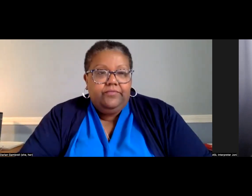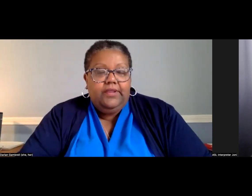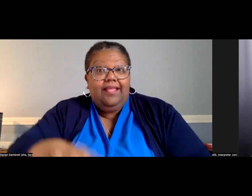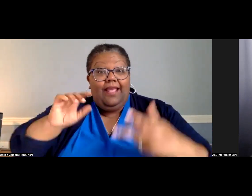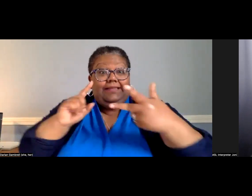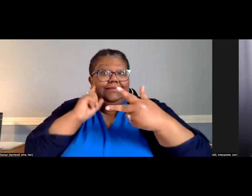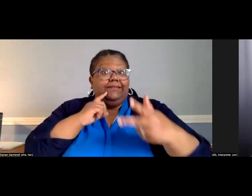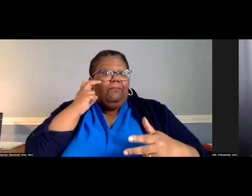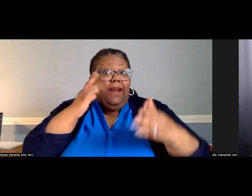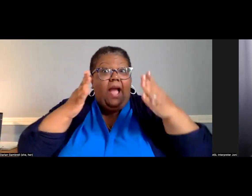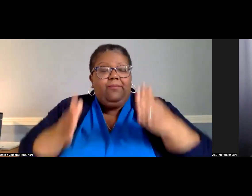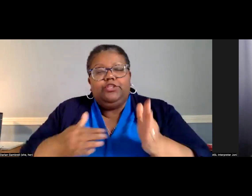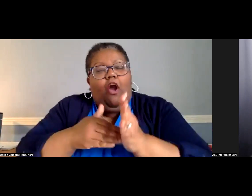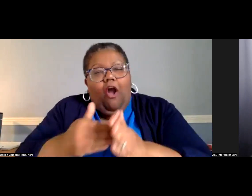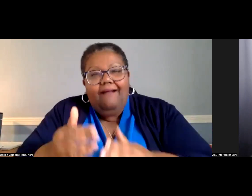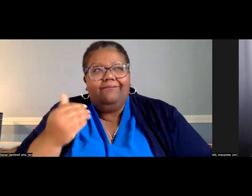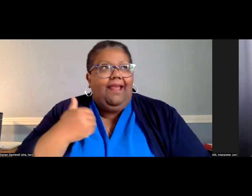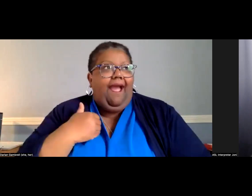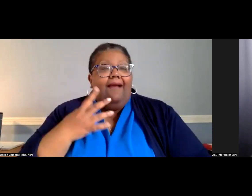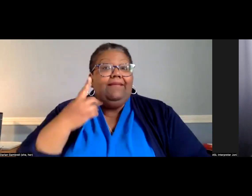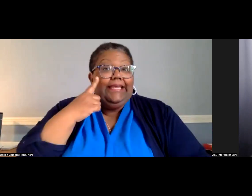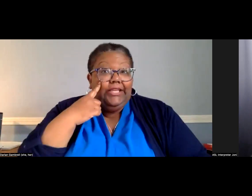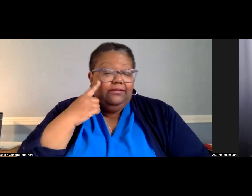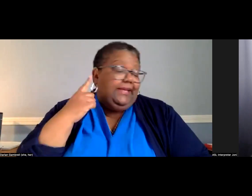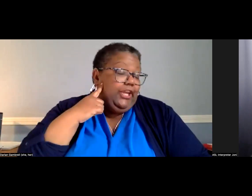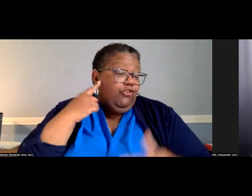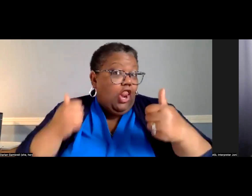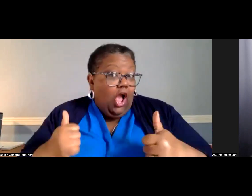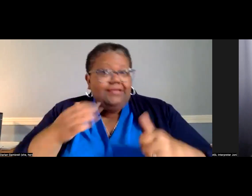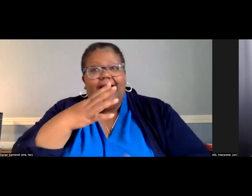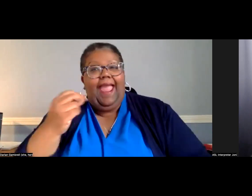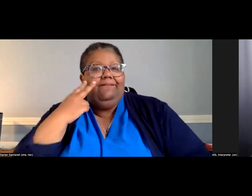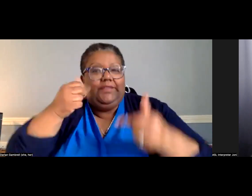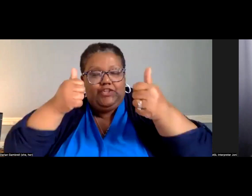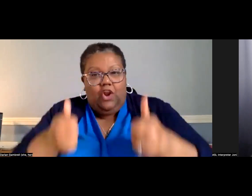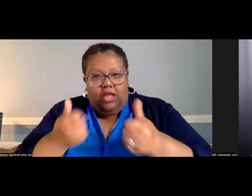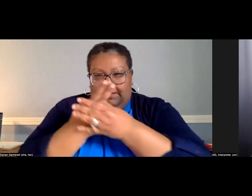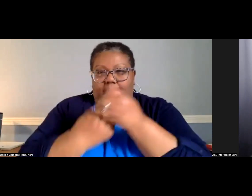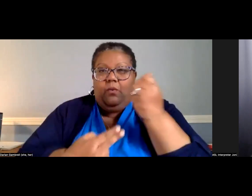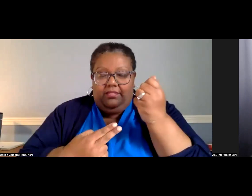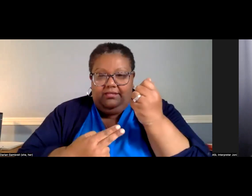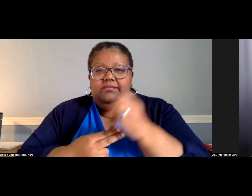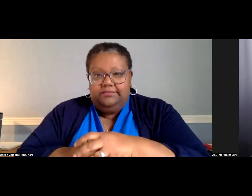a population that involves deaf-blind people. a deaf- blind person has a hearing and visual